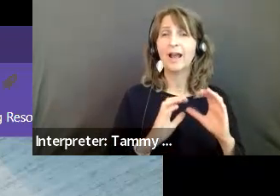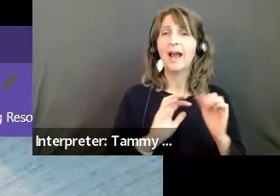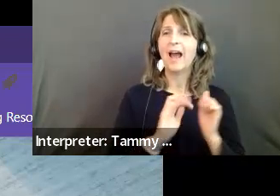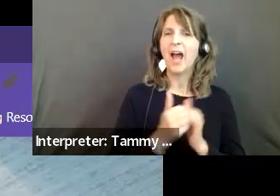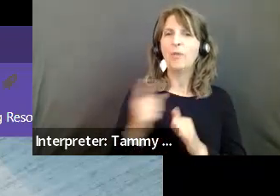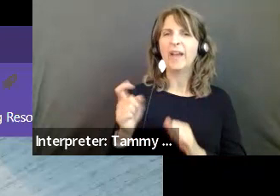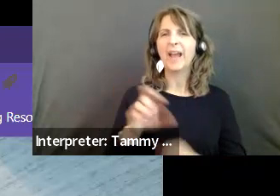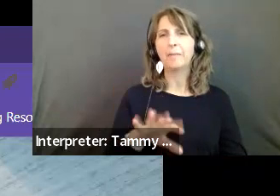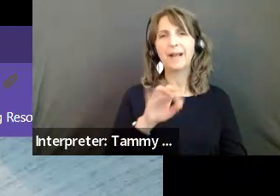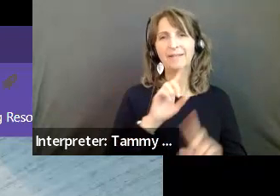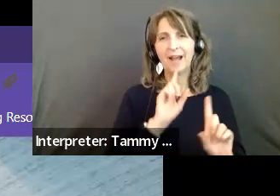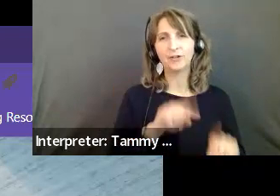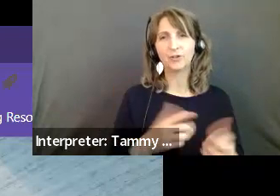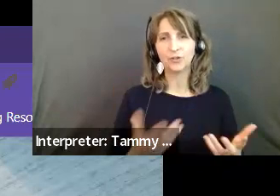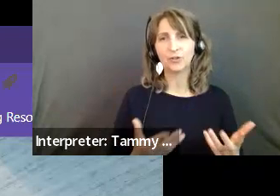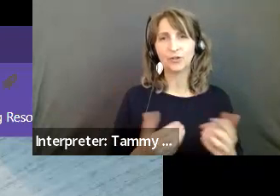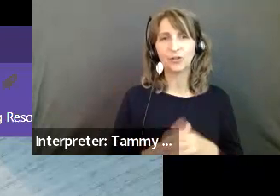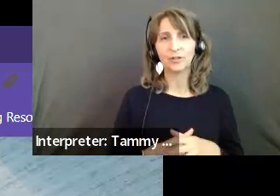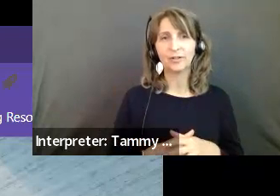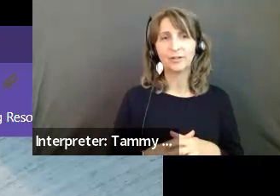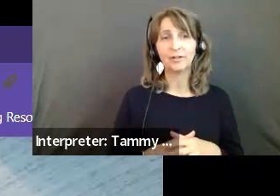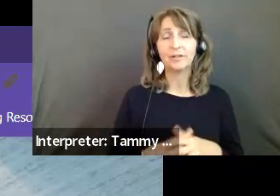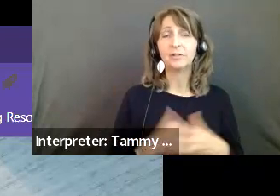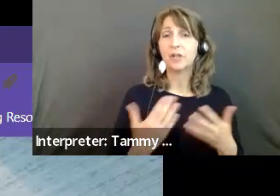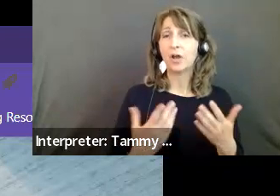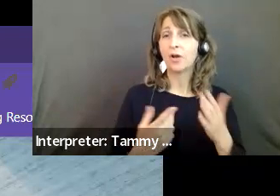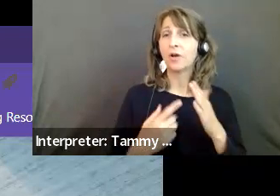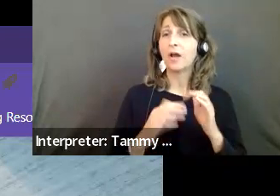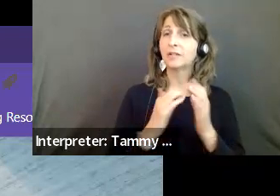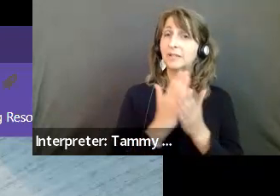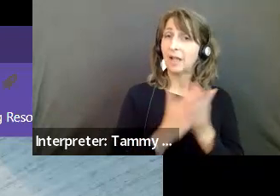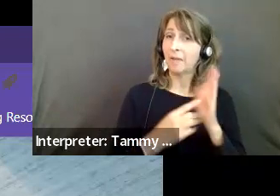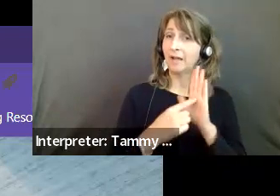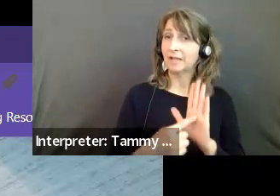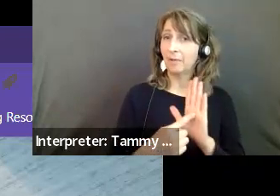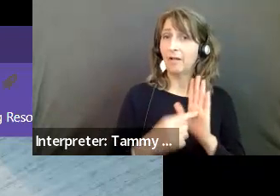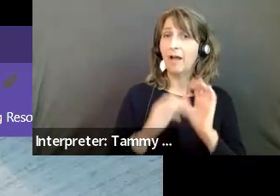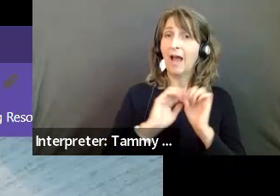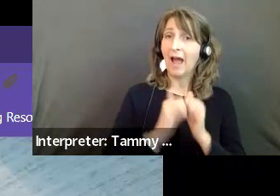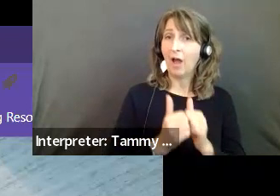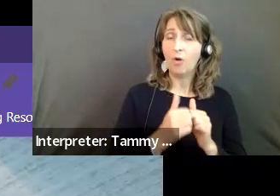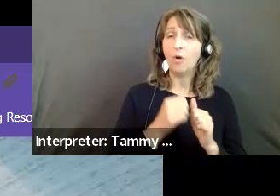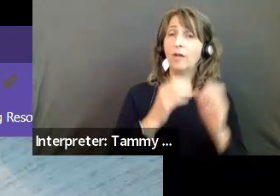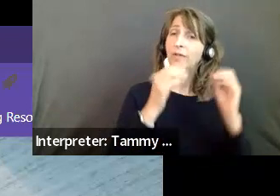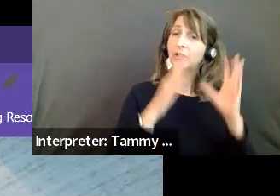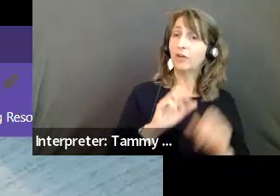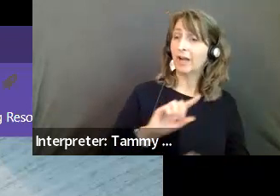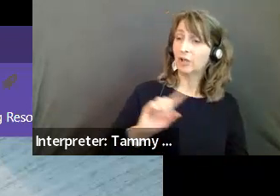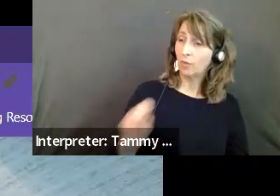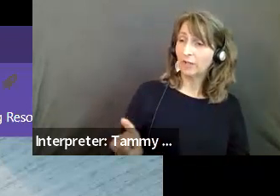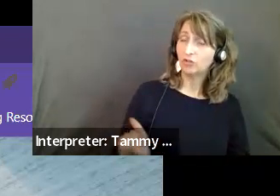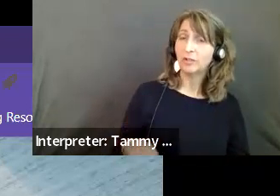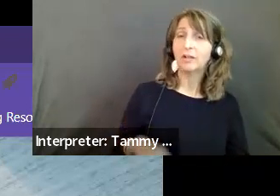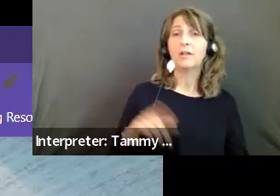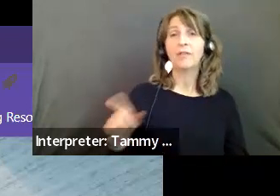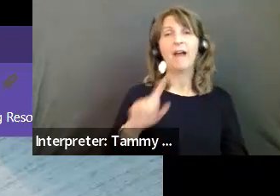So these are just some examples of how the child could say that. In the class while they being questioned or even on standardized tests.